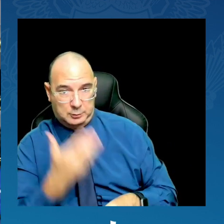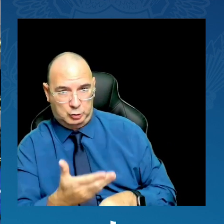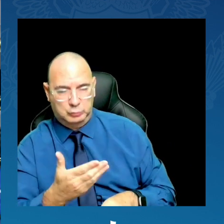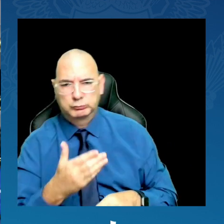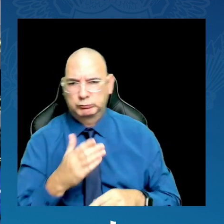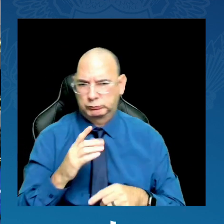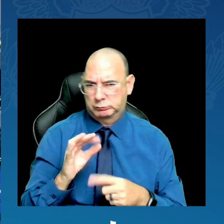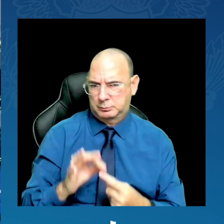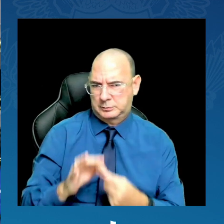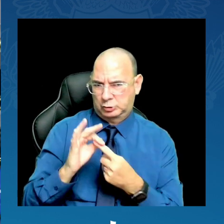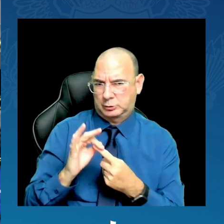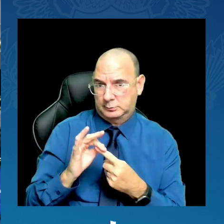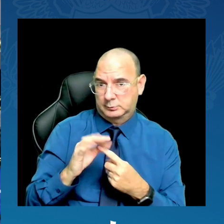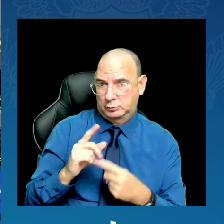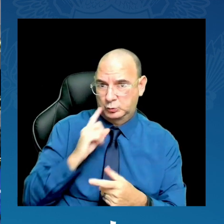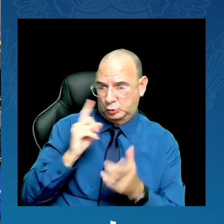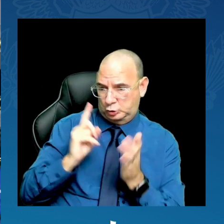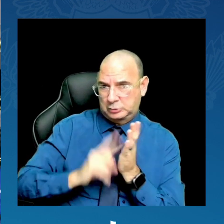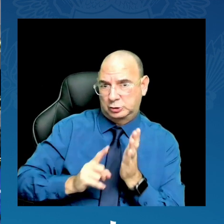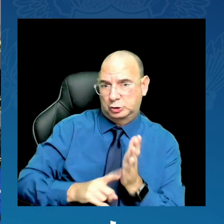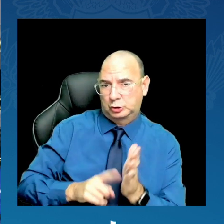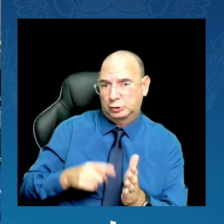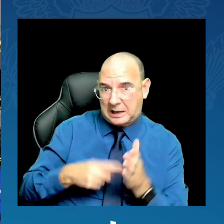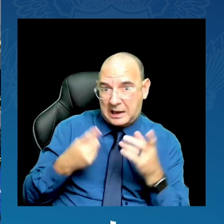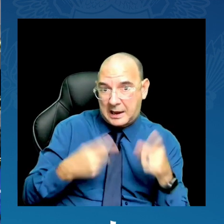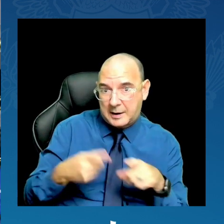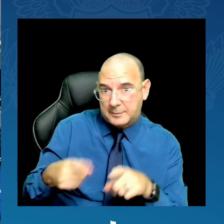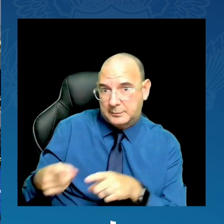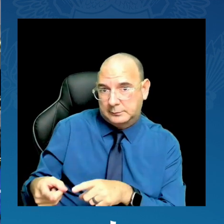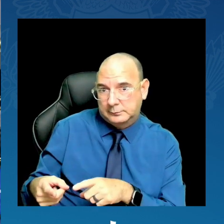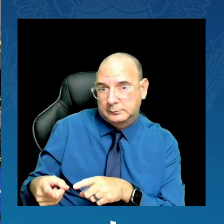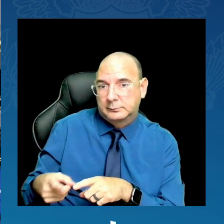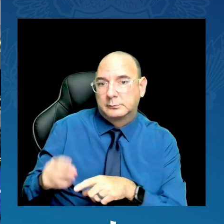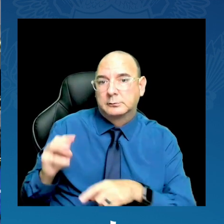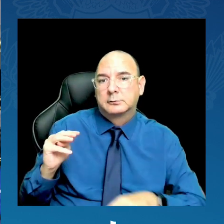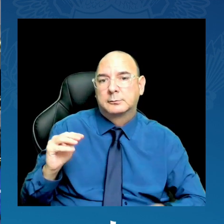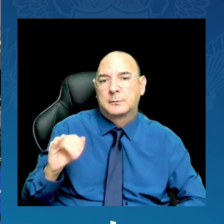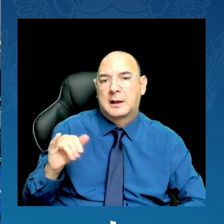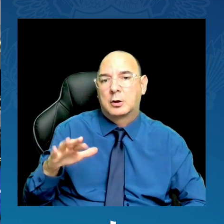that is happening in microgravity? Will you explain to us all why the research